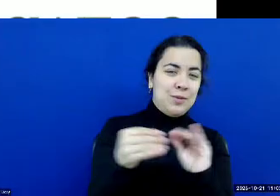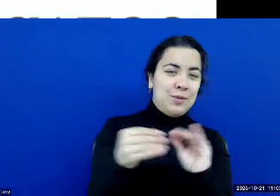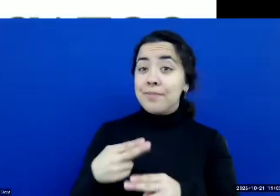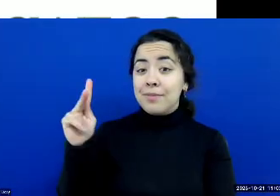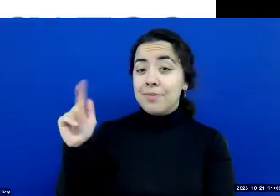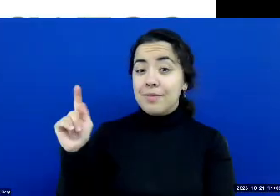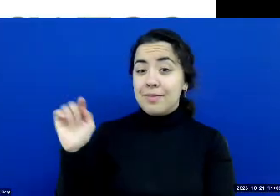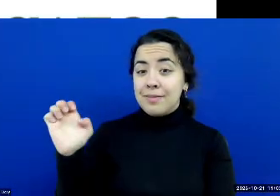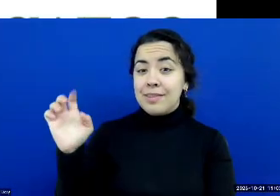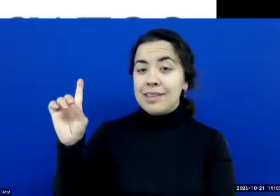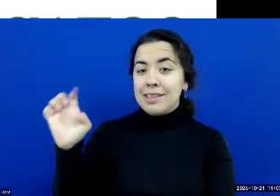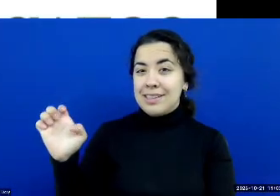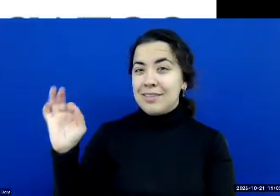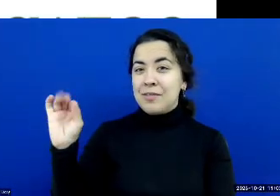Kathleen DeForest: My name is Kate DeForest.